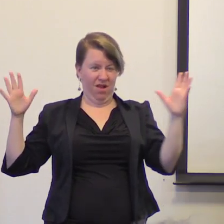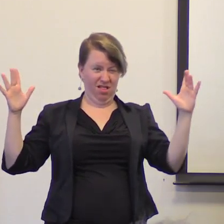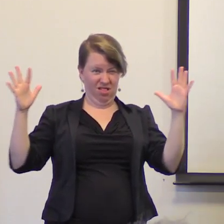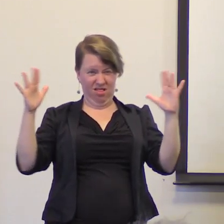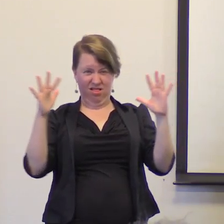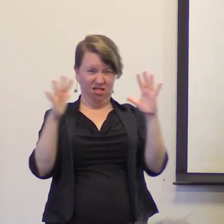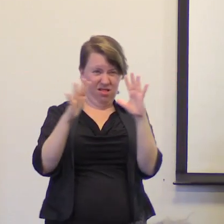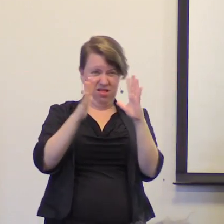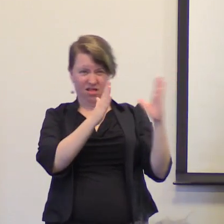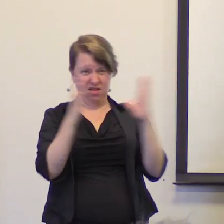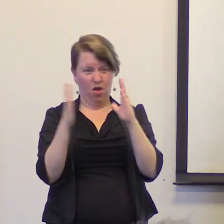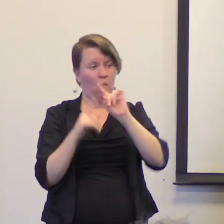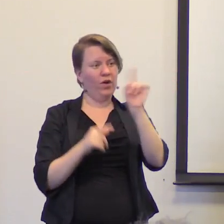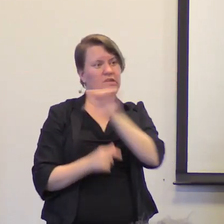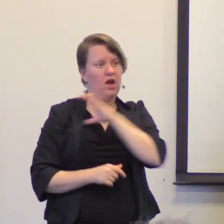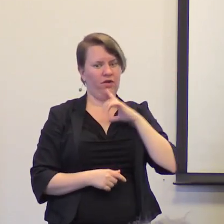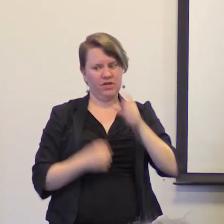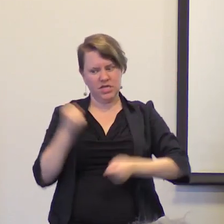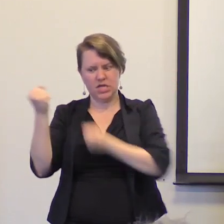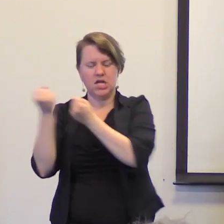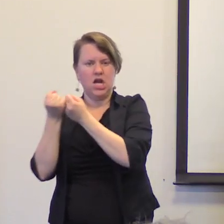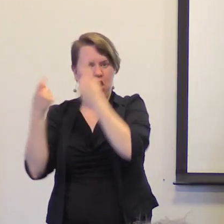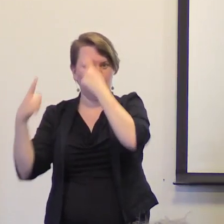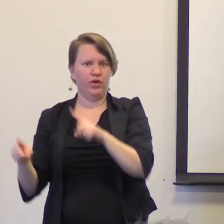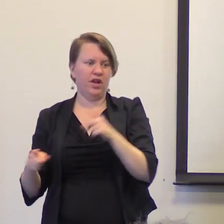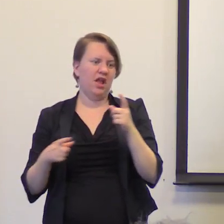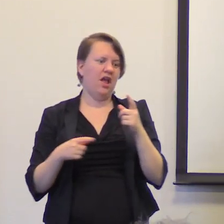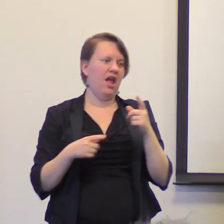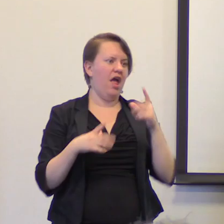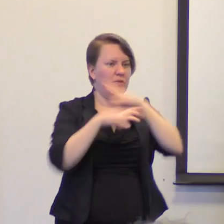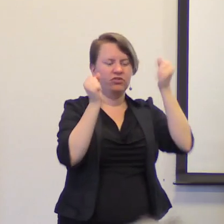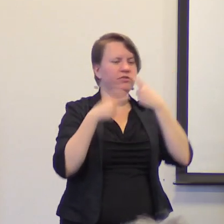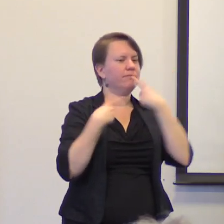stand up and say "We agree," and where can the president say just let it be done.